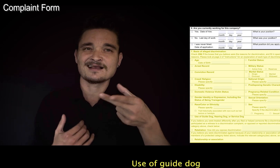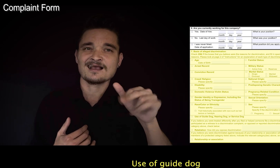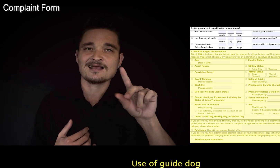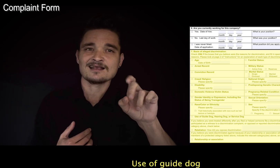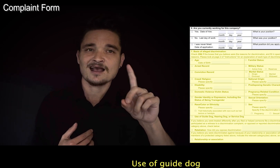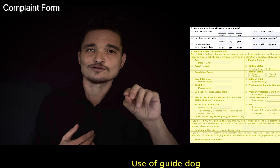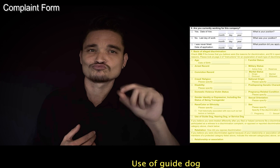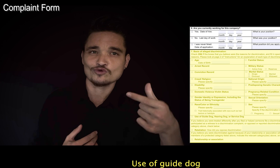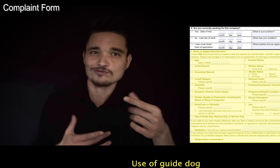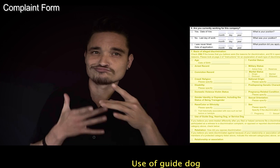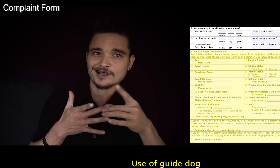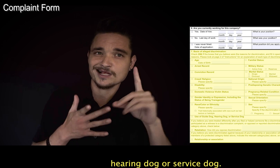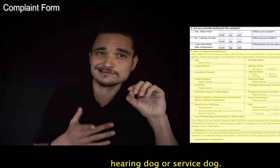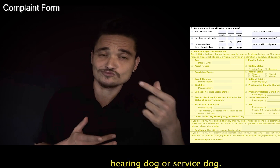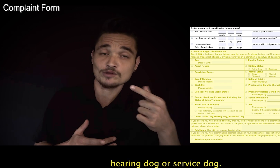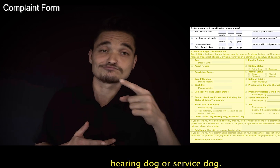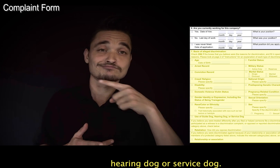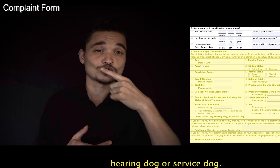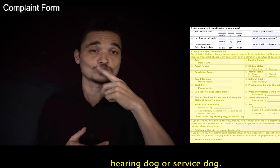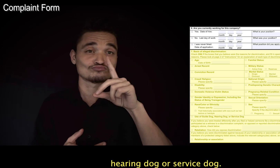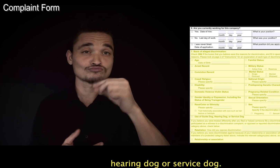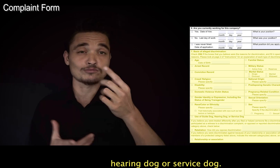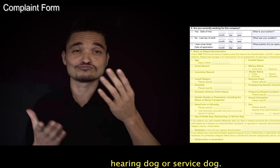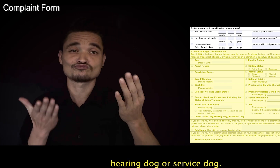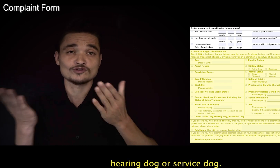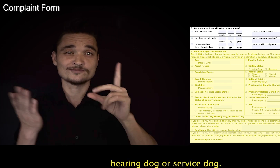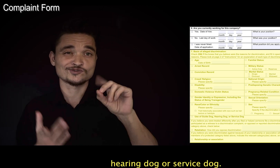Use of guide dog hearing dog or service dog.